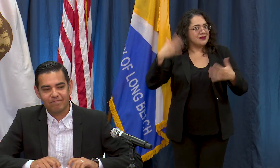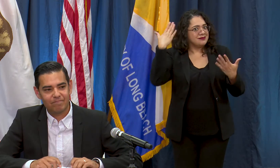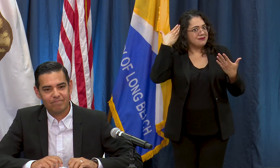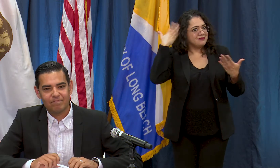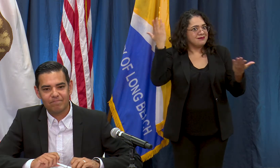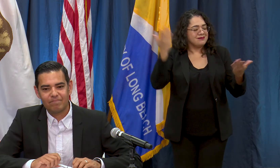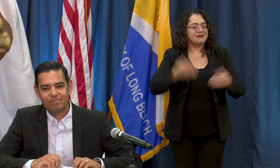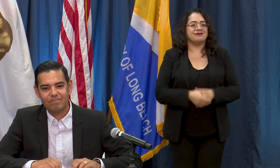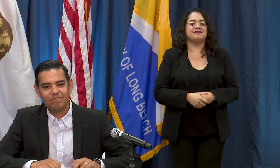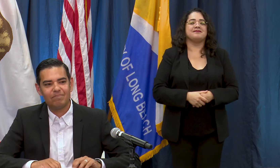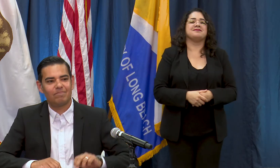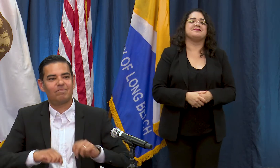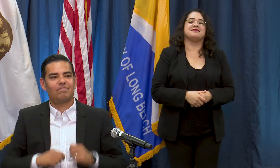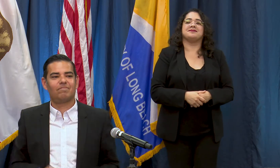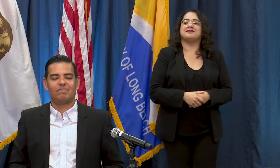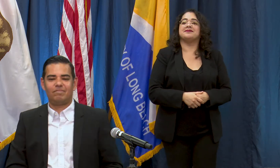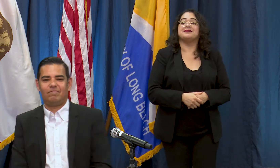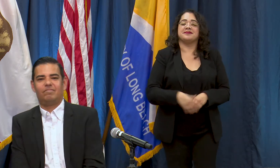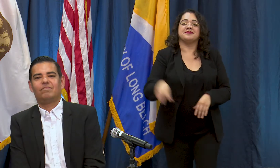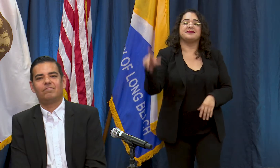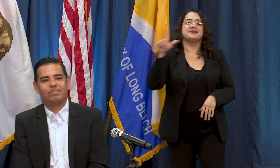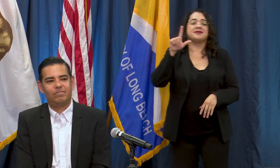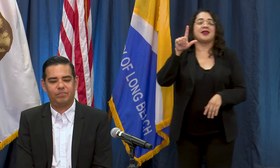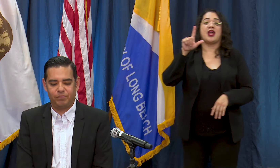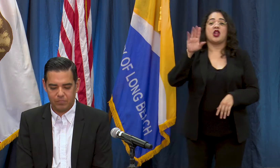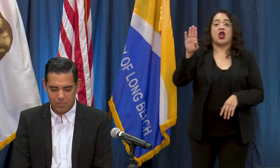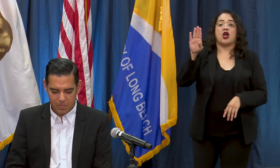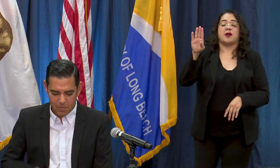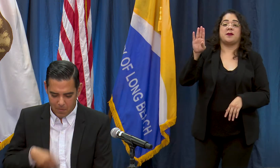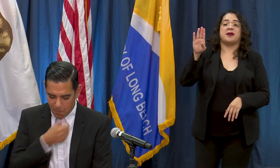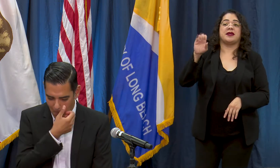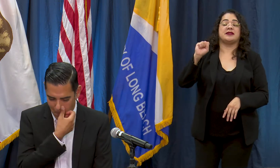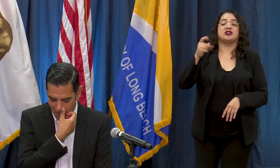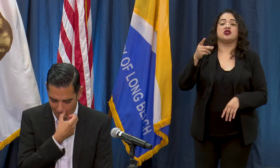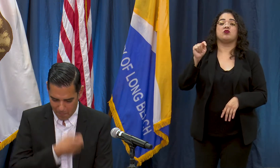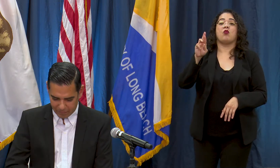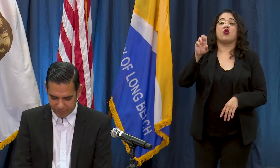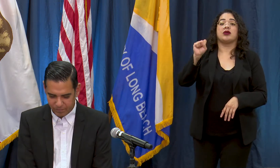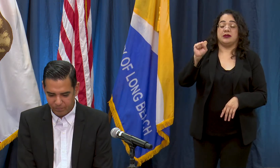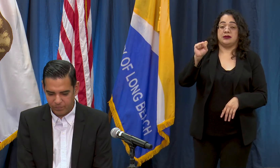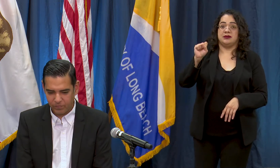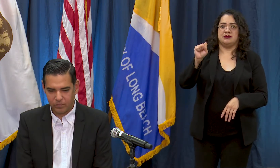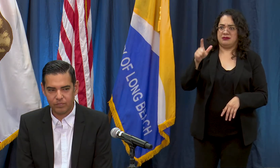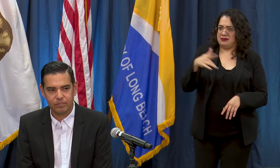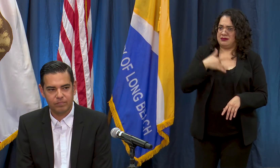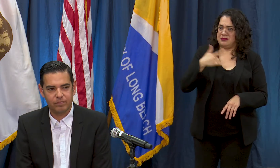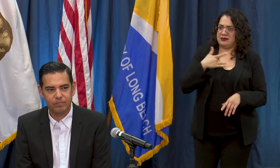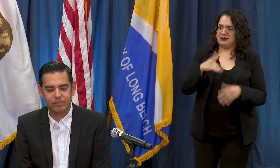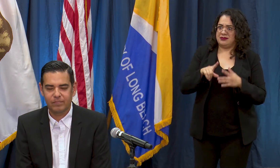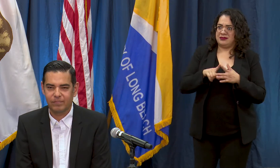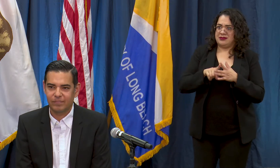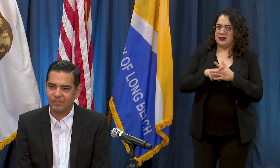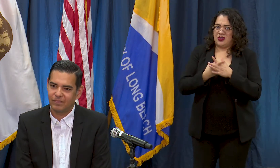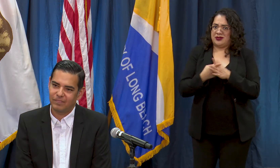question here we have is Mayor do you see Long Beach sports, youth sports specifically being able to start before July 4th? There's a concern here about